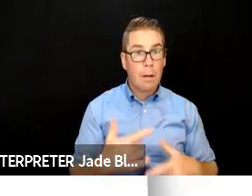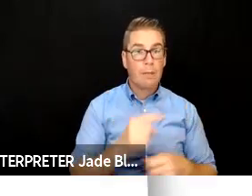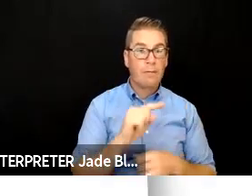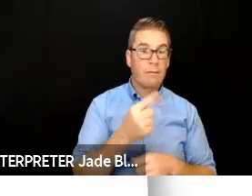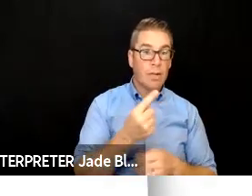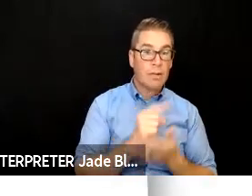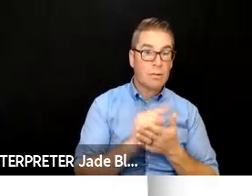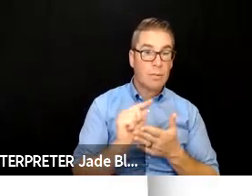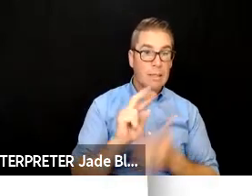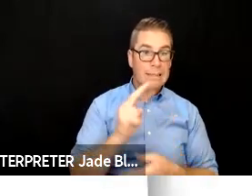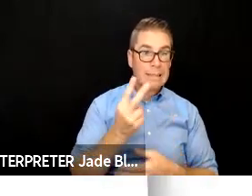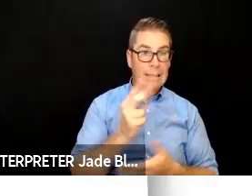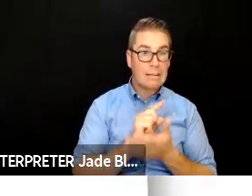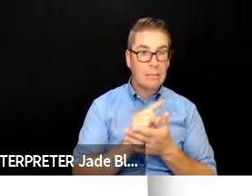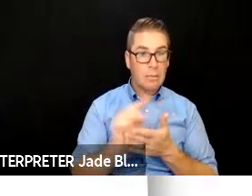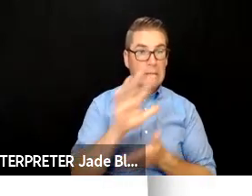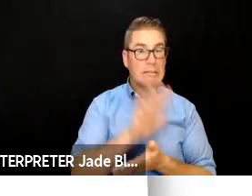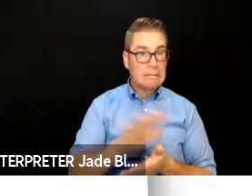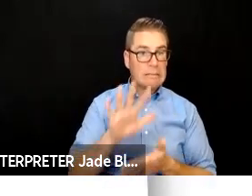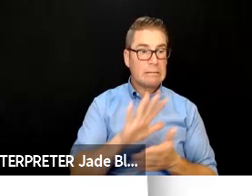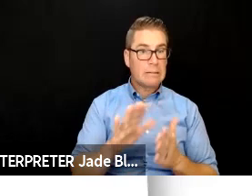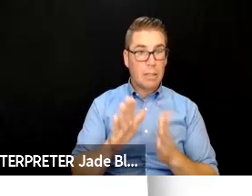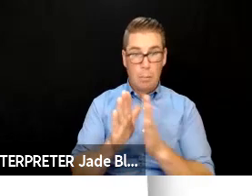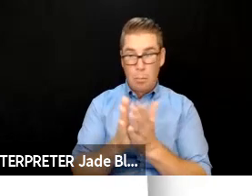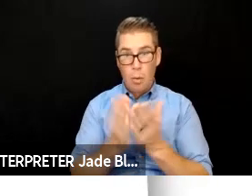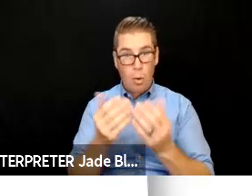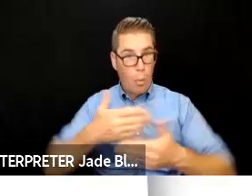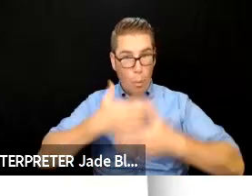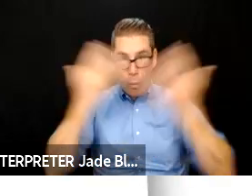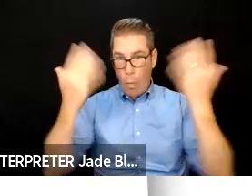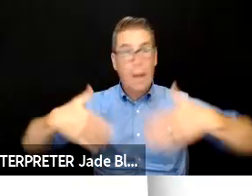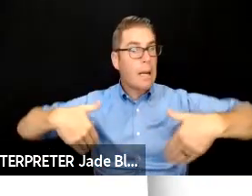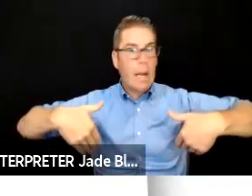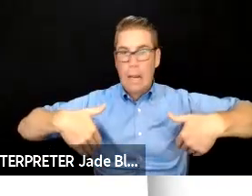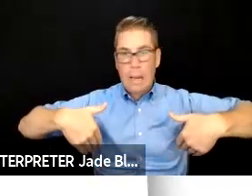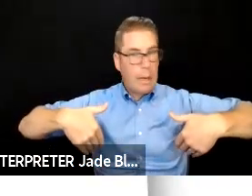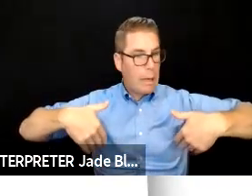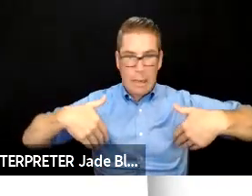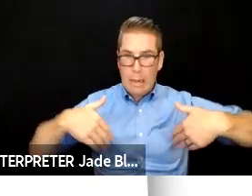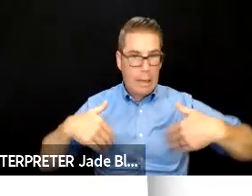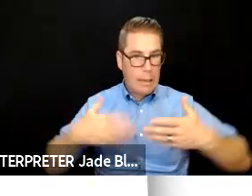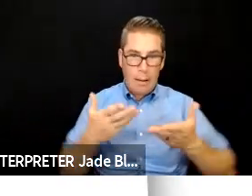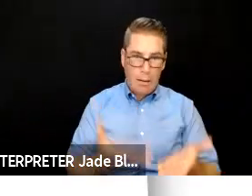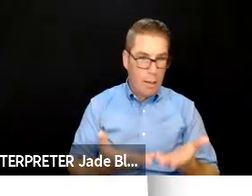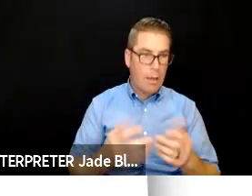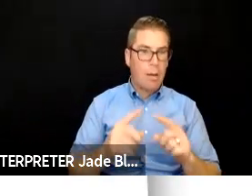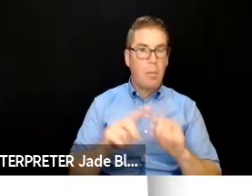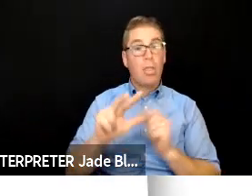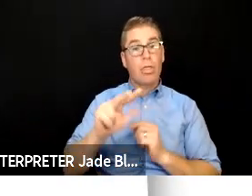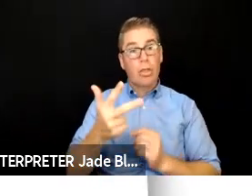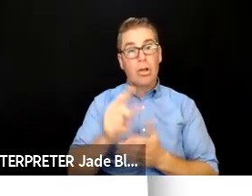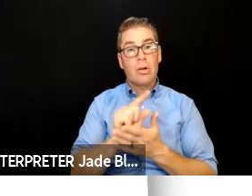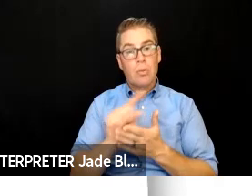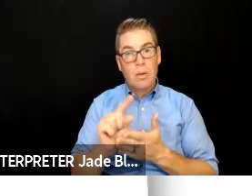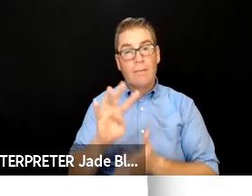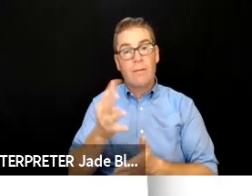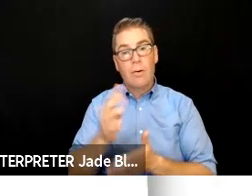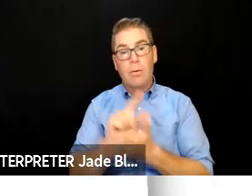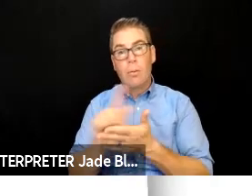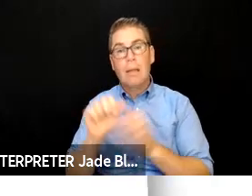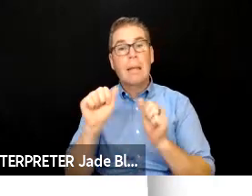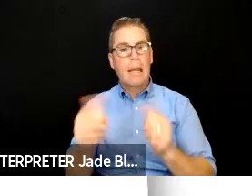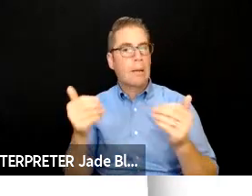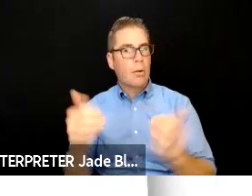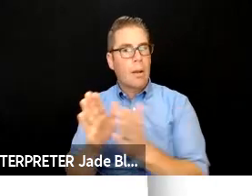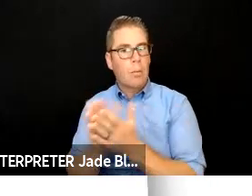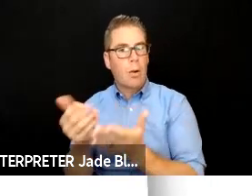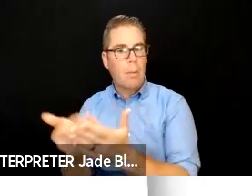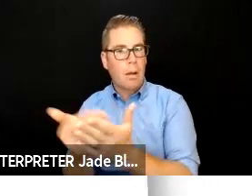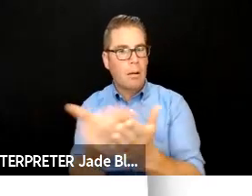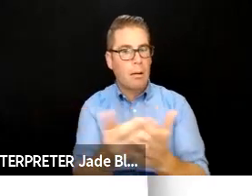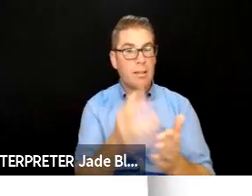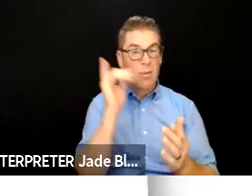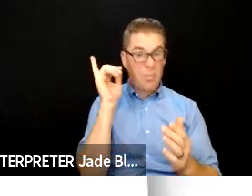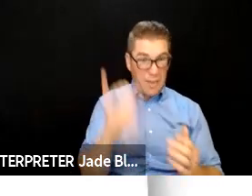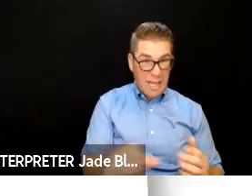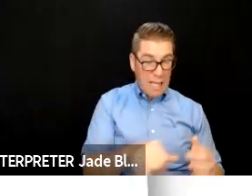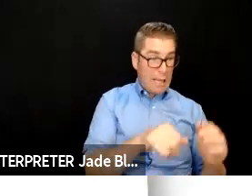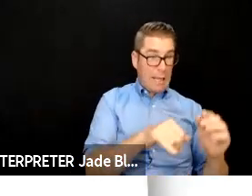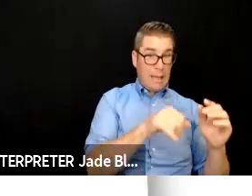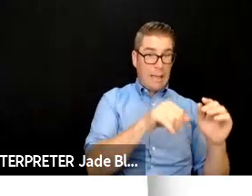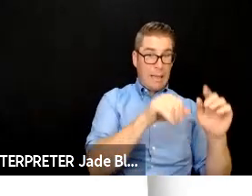Sally Potter: But then once you know, third, fourth week of class comes then they're able to purchase their, their book. So this was a survey that was done right around that time and